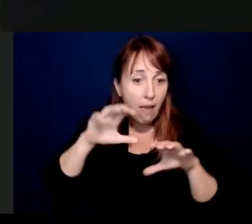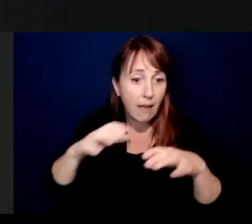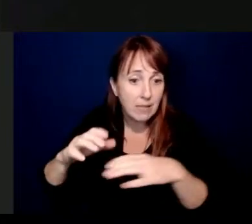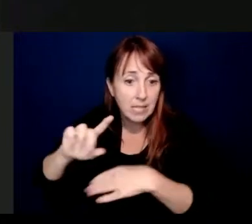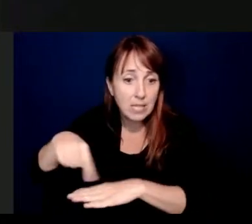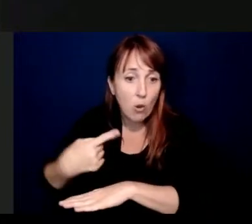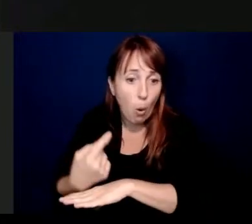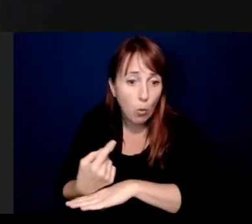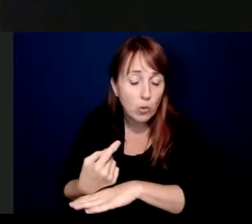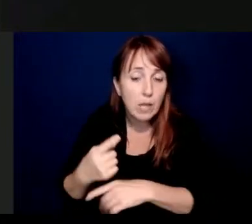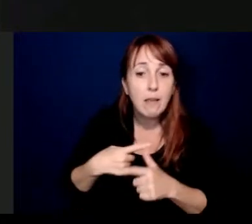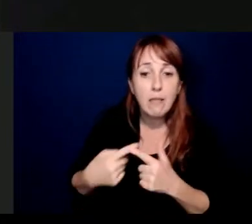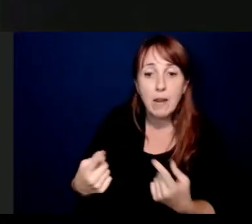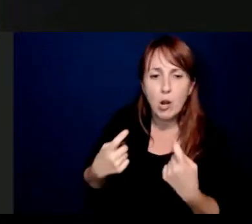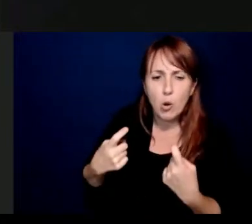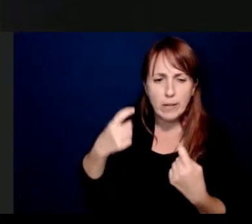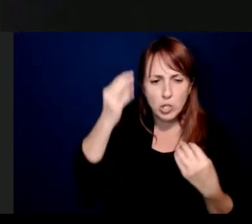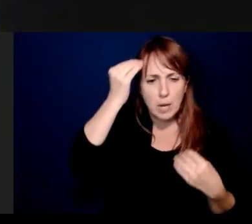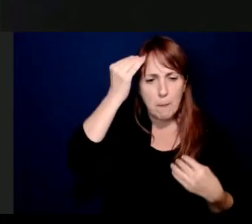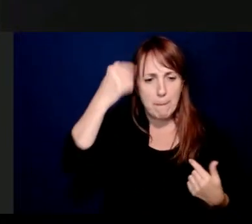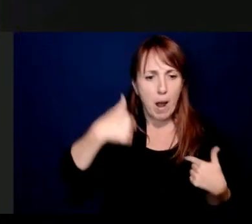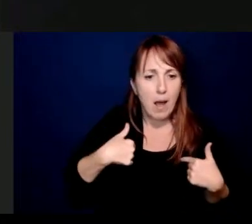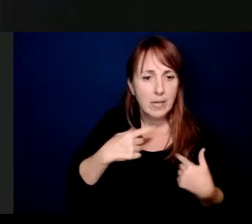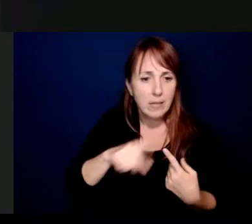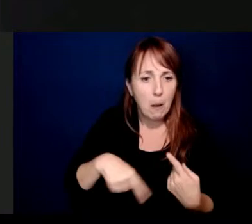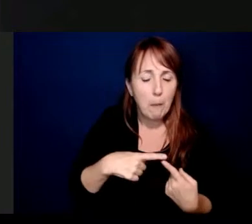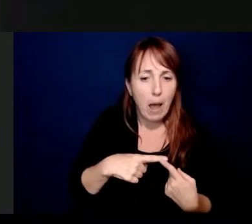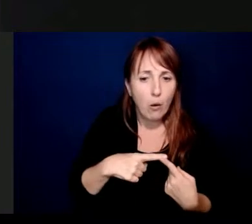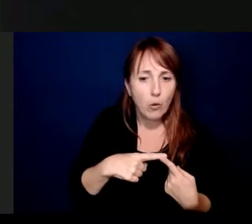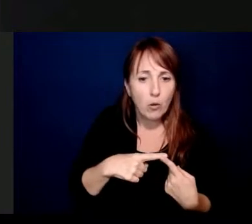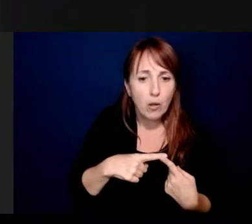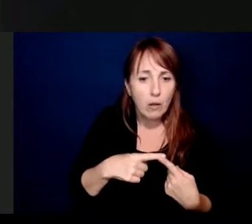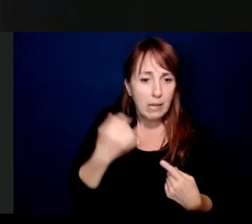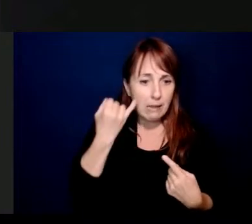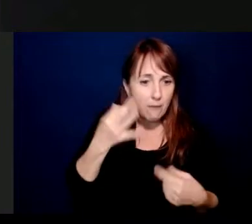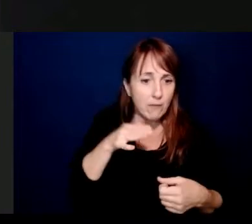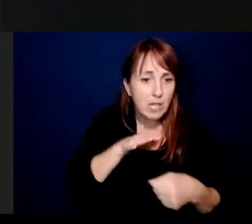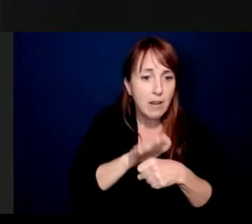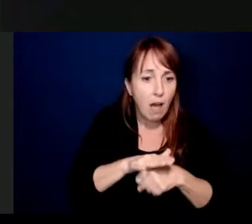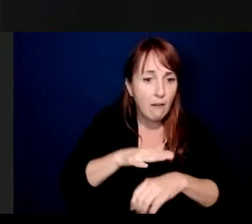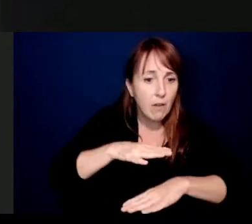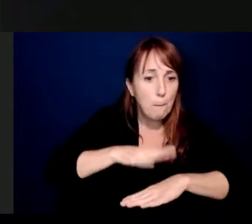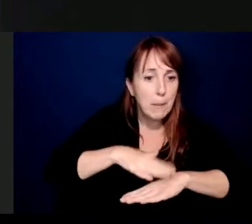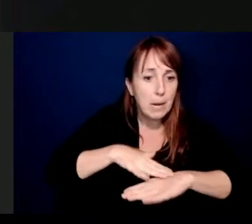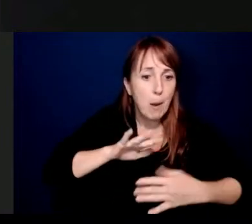There's a question in my mind regarding whether or not there are sufficient minimum contact from somebody